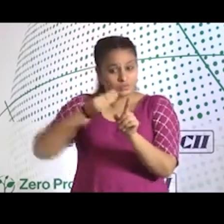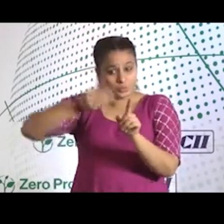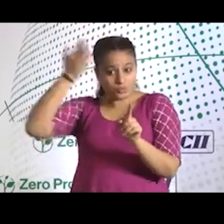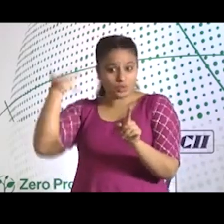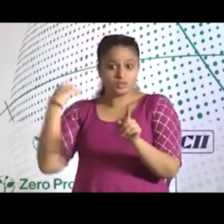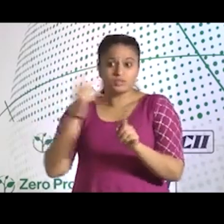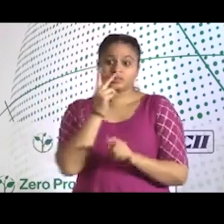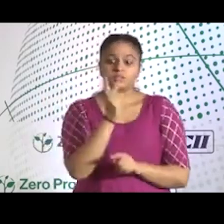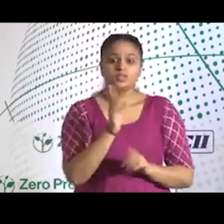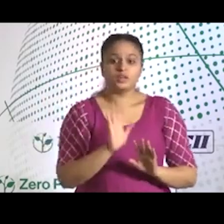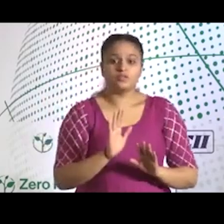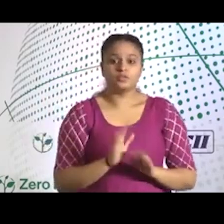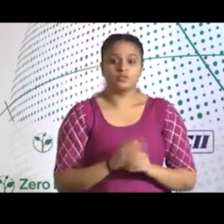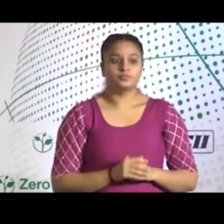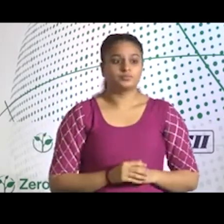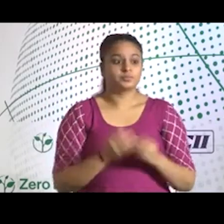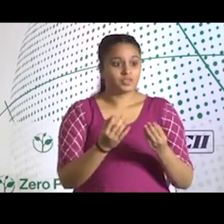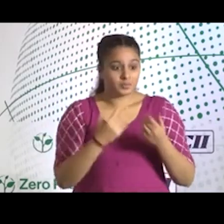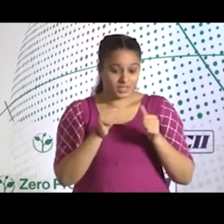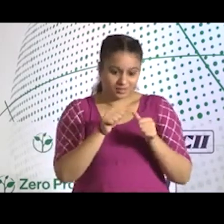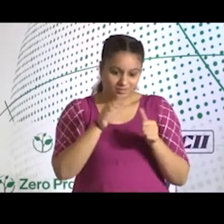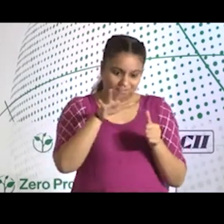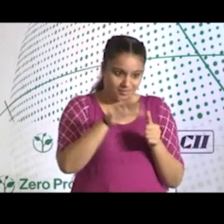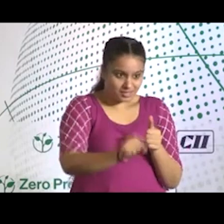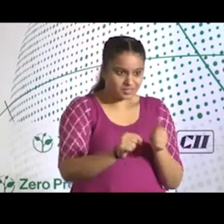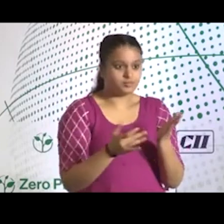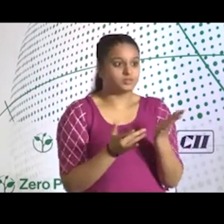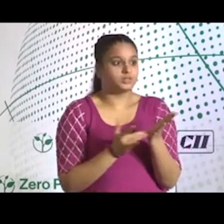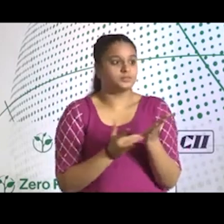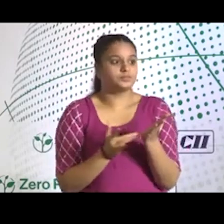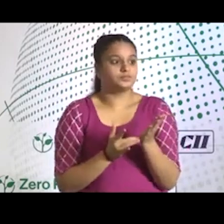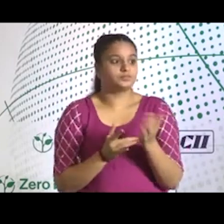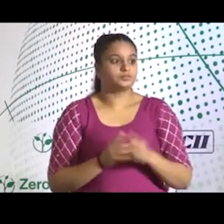especially in terms of accessible technology,